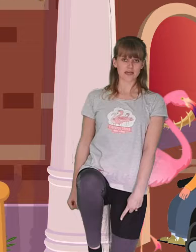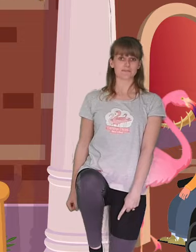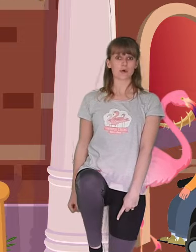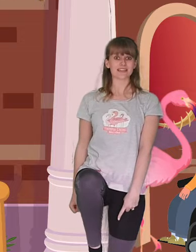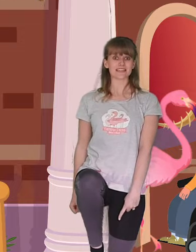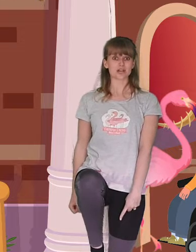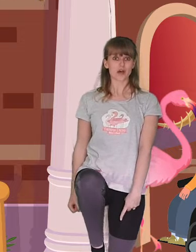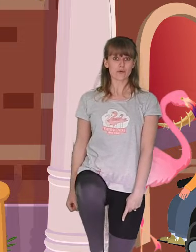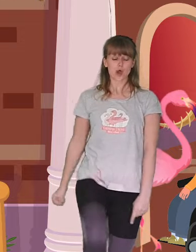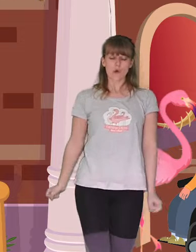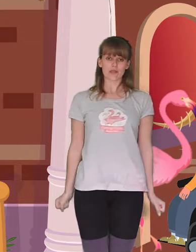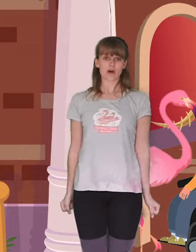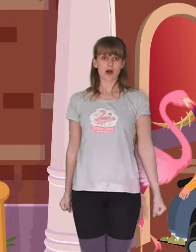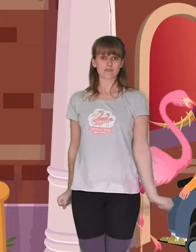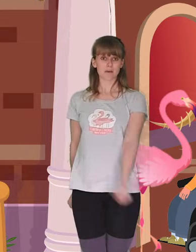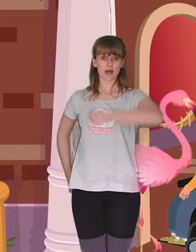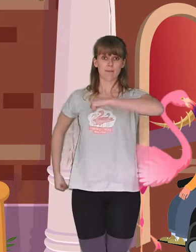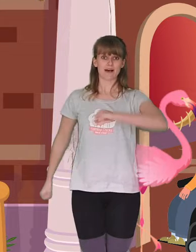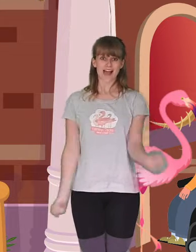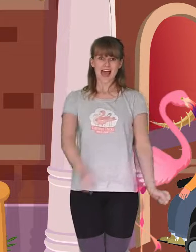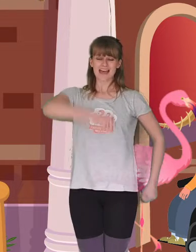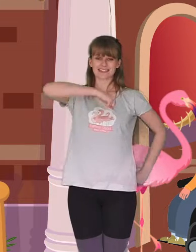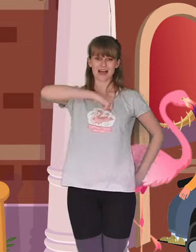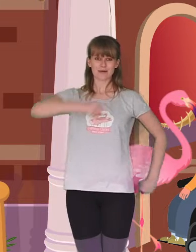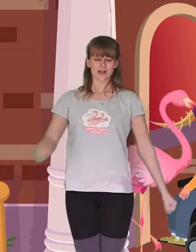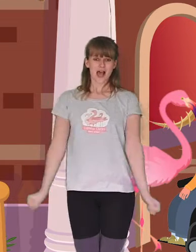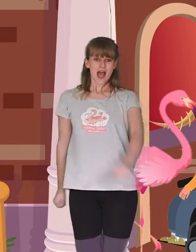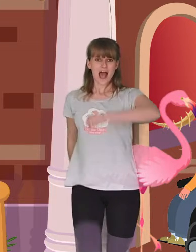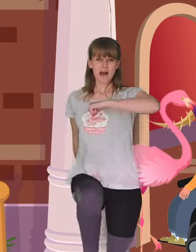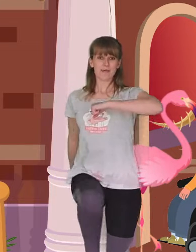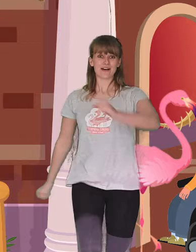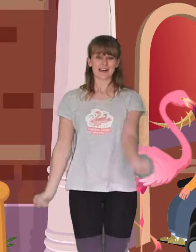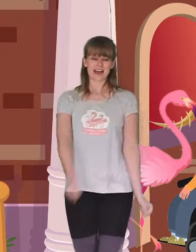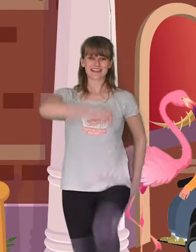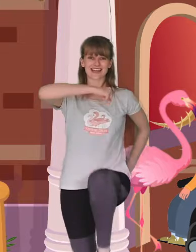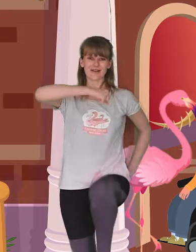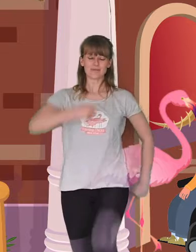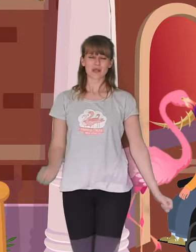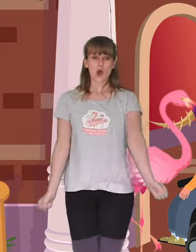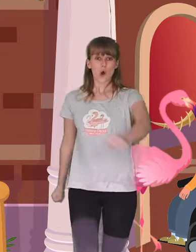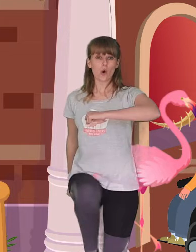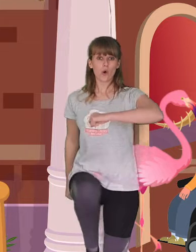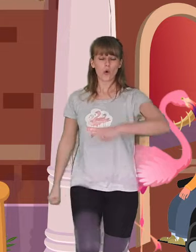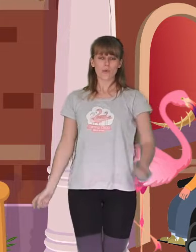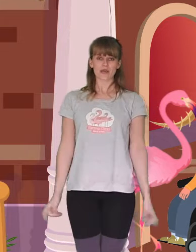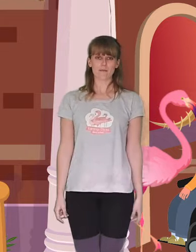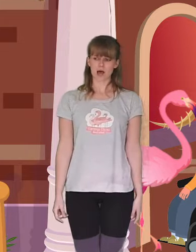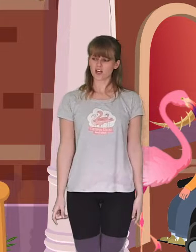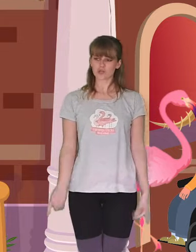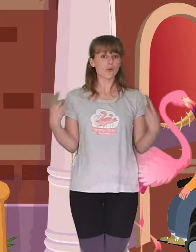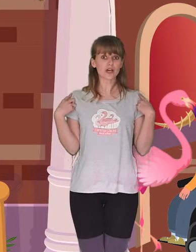pointed toe with our arms coming up and down, up and down, or we can march with our shoulders.